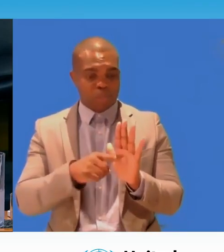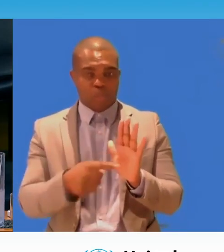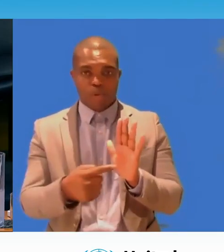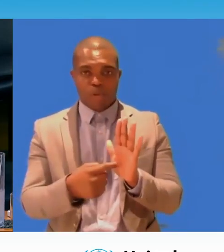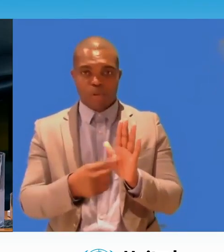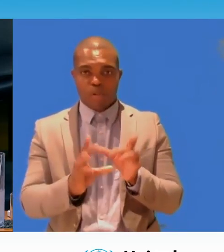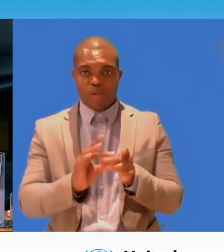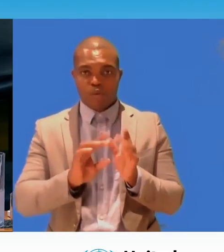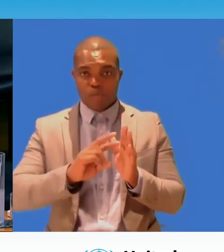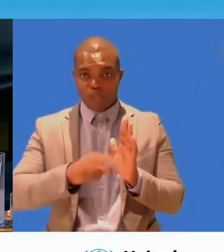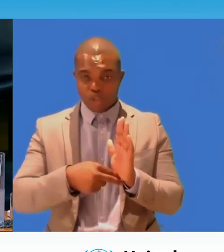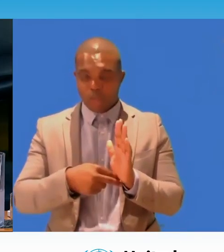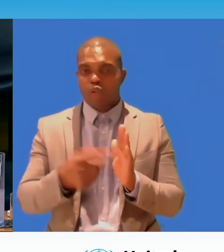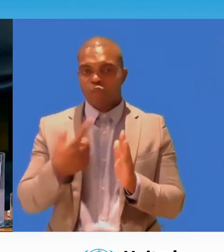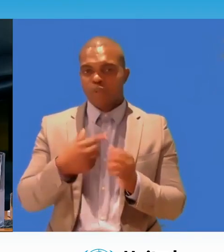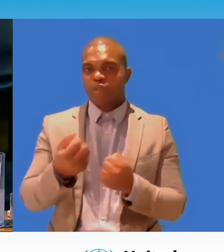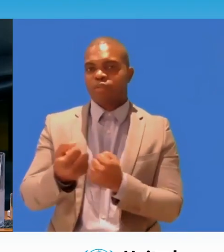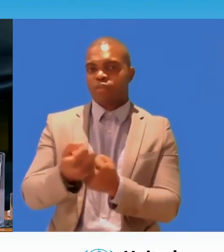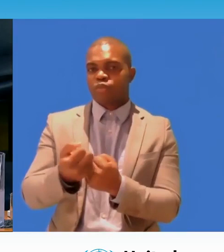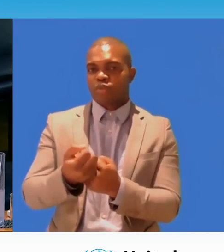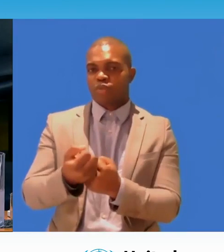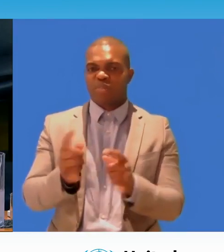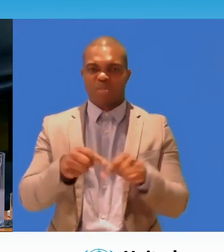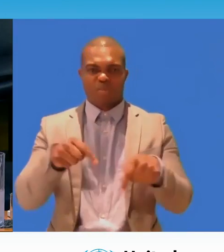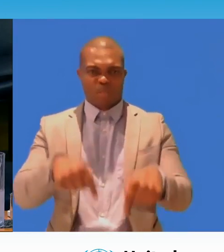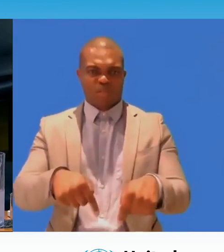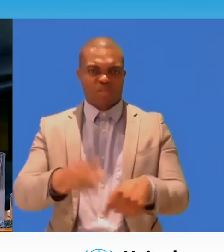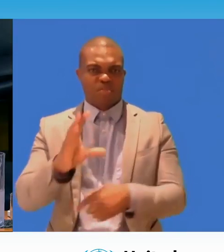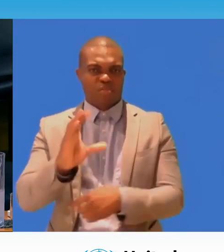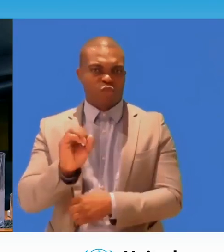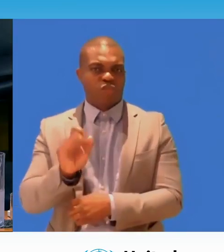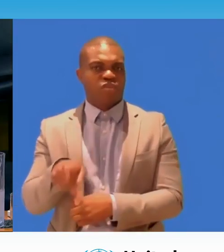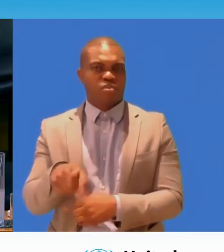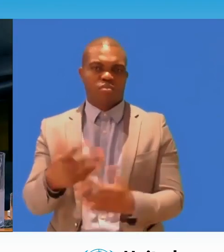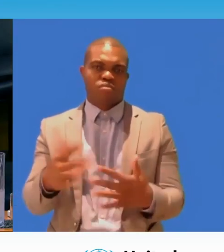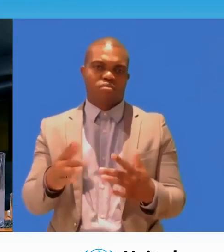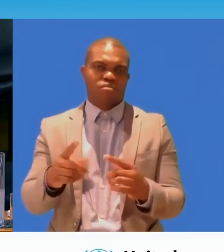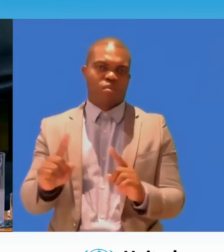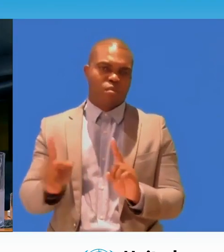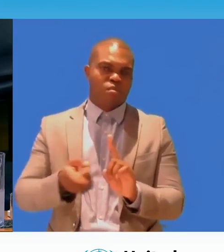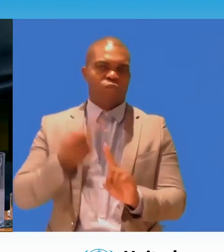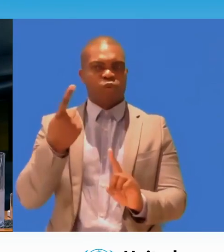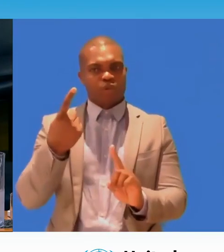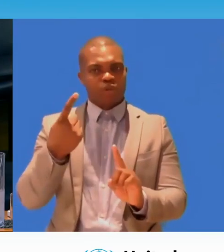vital because we're close to celebrate 20 years of the implementation of the convention on the